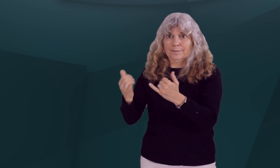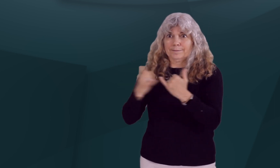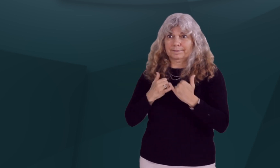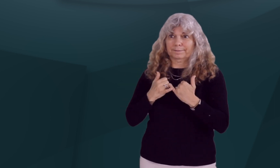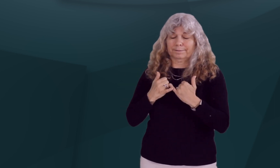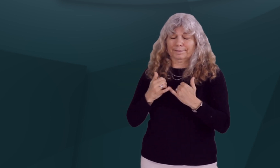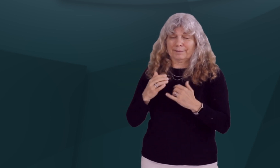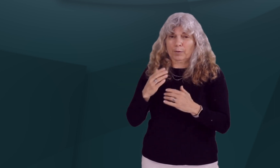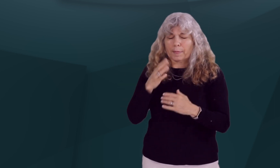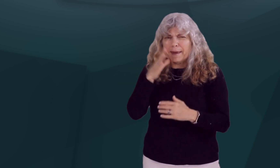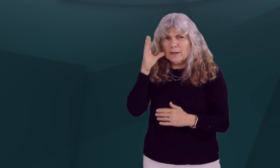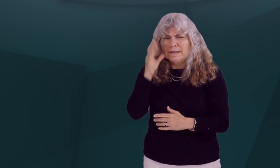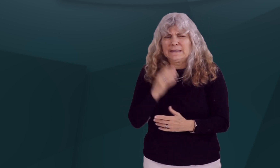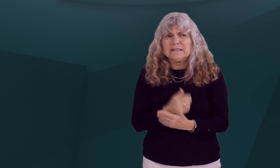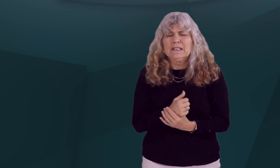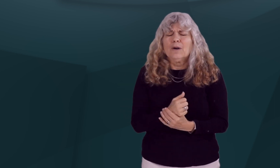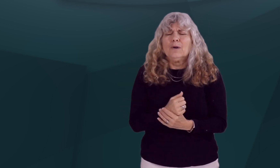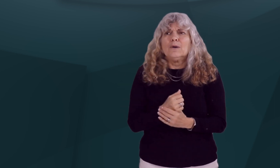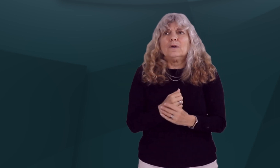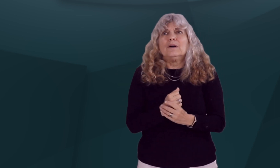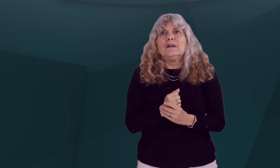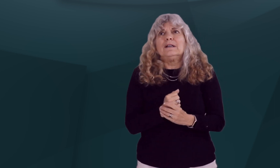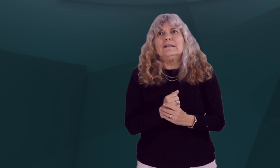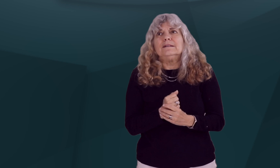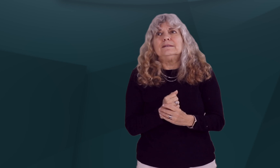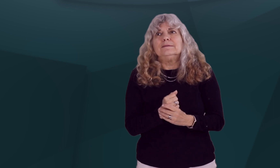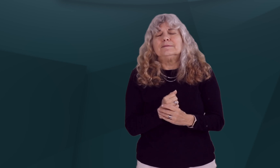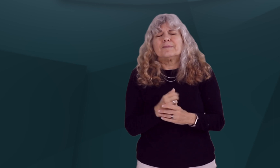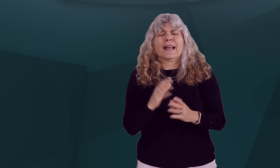which does not pay much and your child still remains dependent upon their parents.